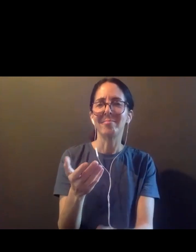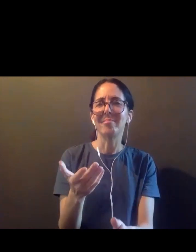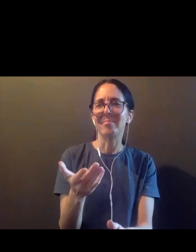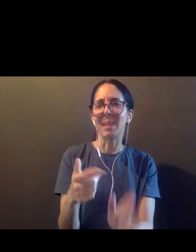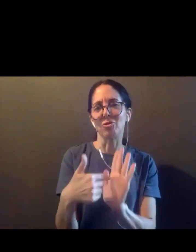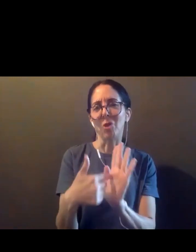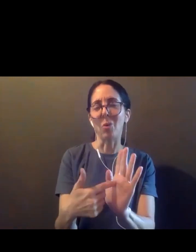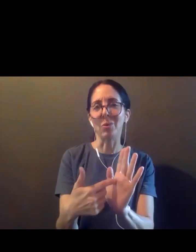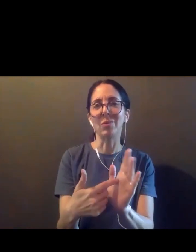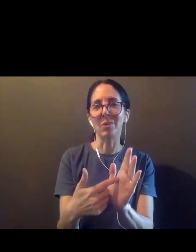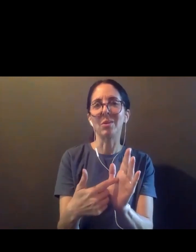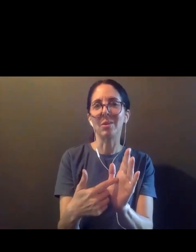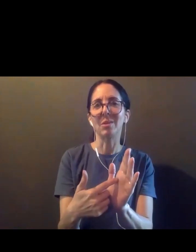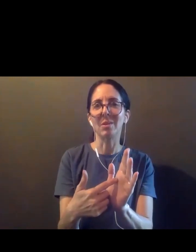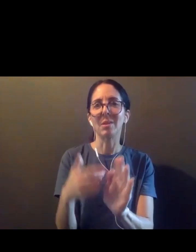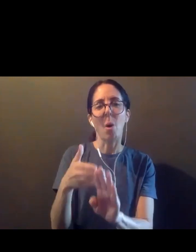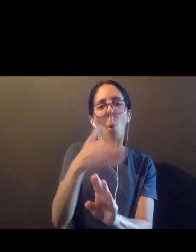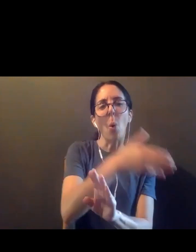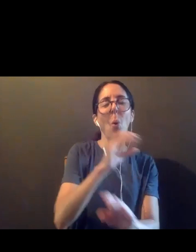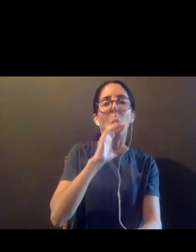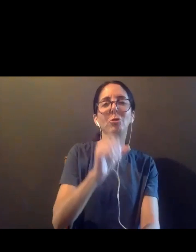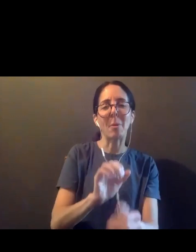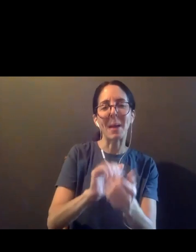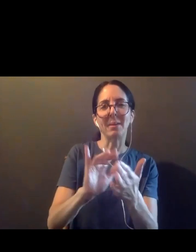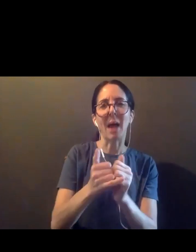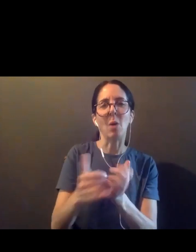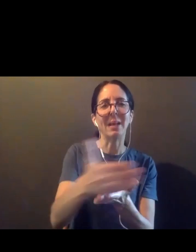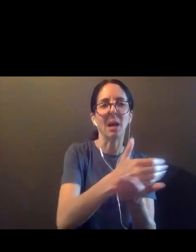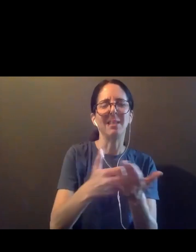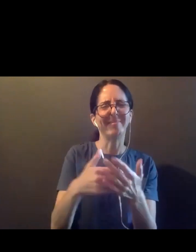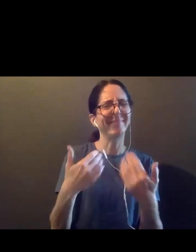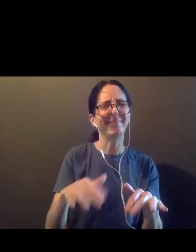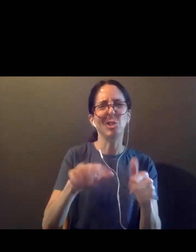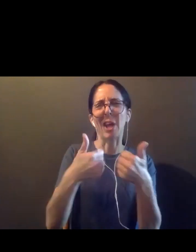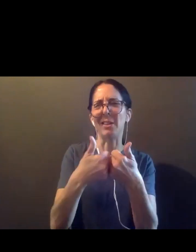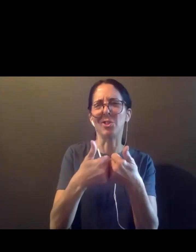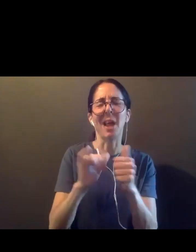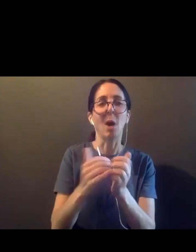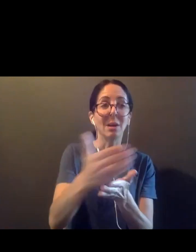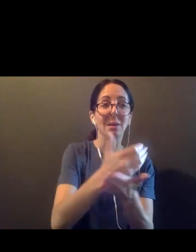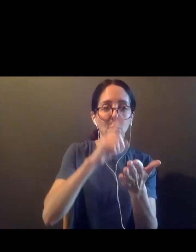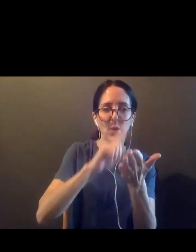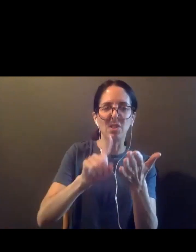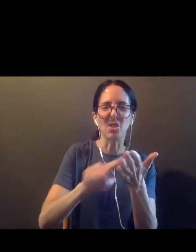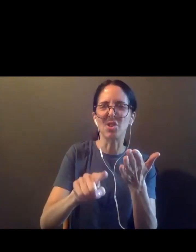with the older methods of collecting information and research, in which when things are organized